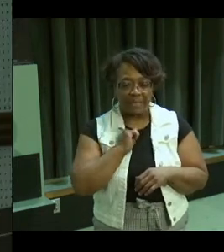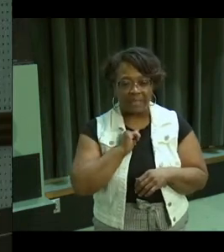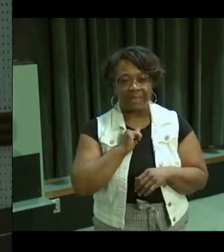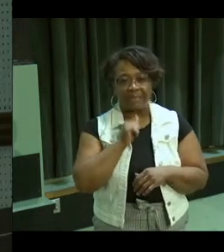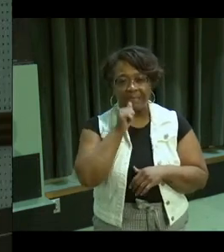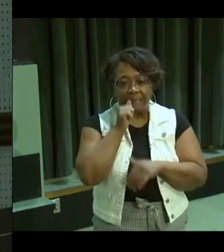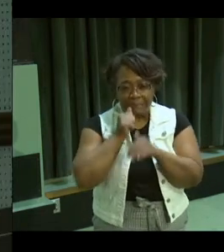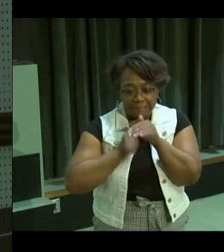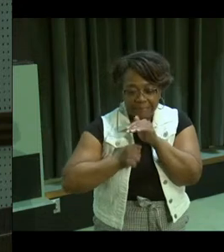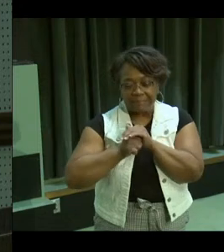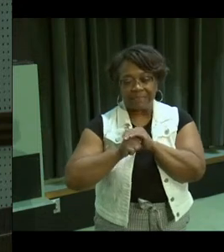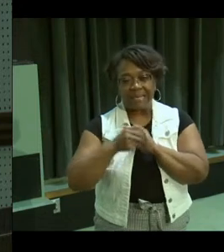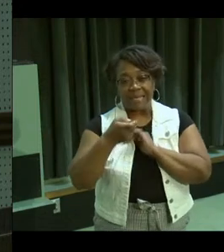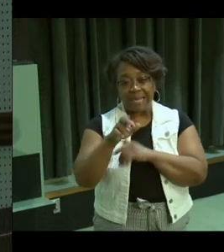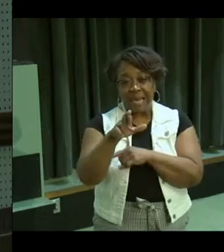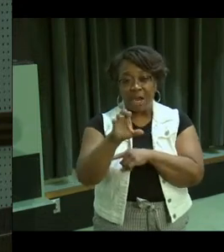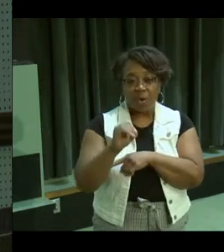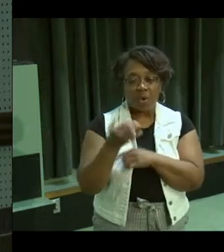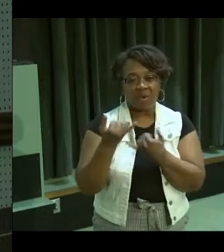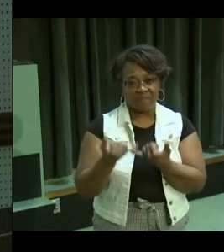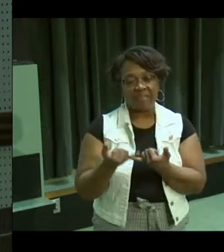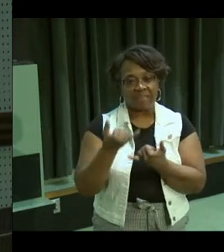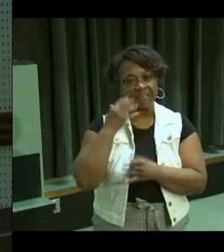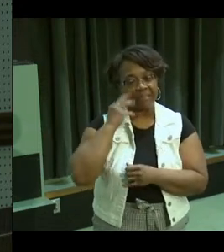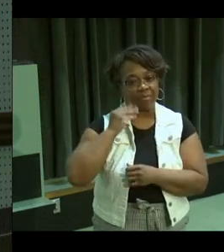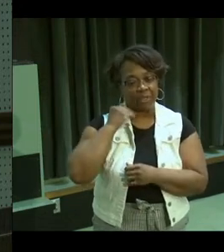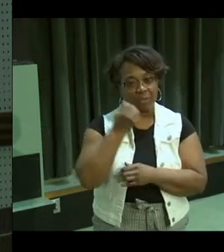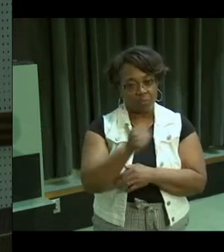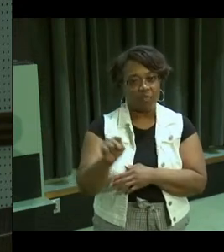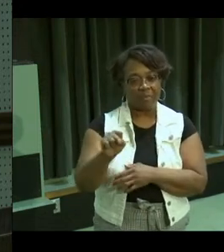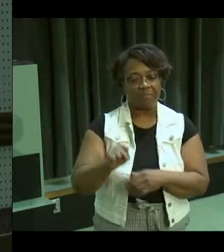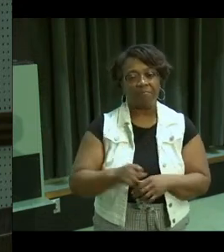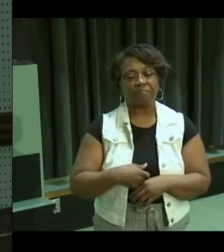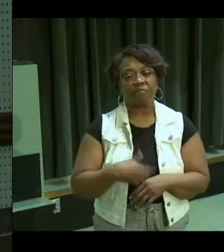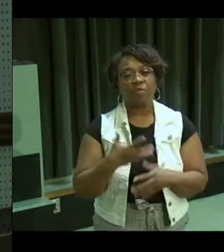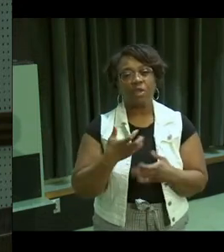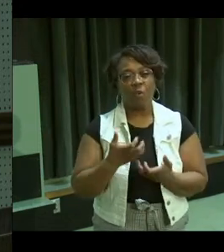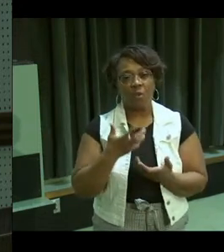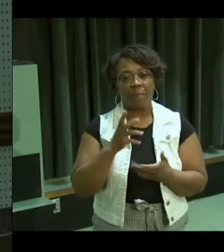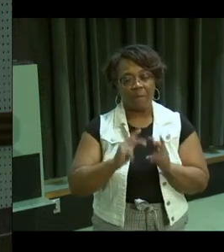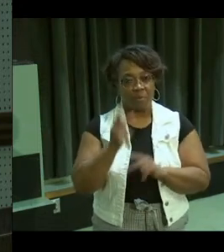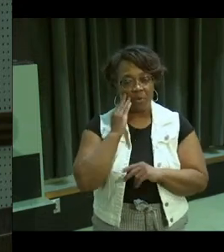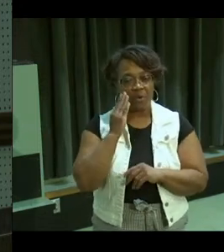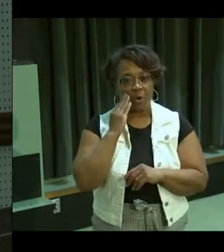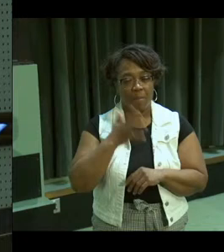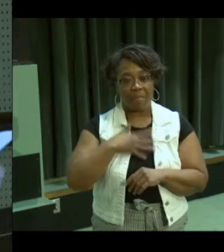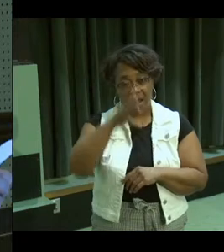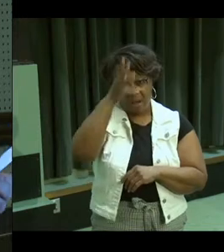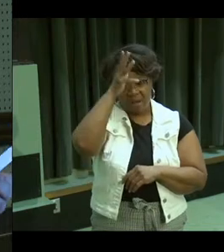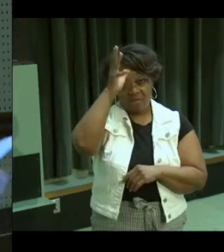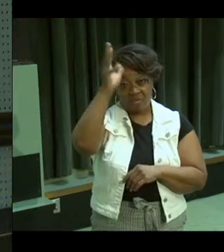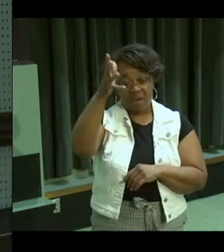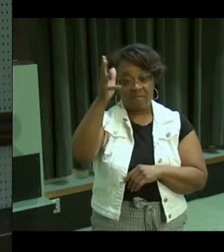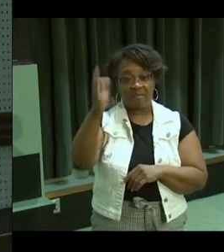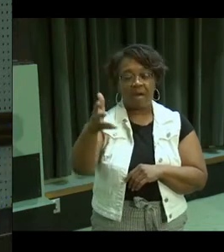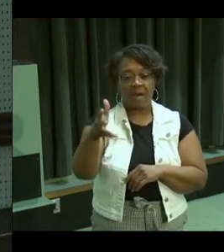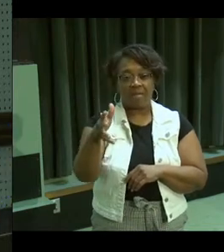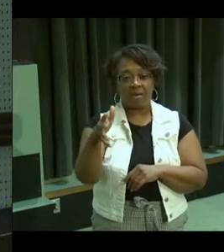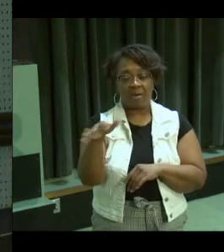this movement. I always you know, like to remind people that